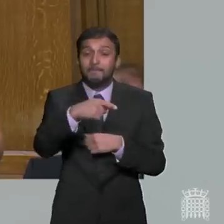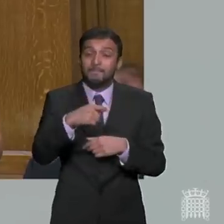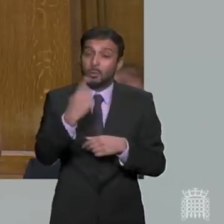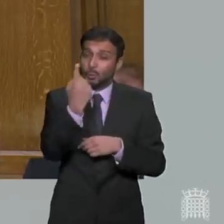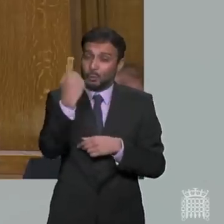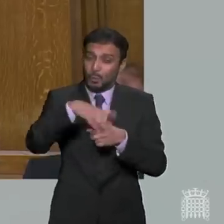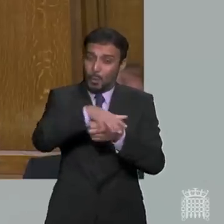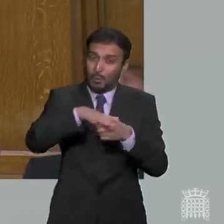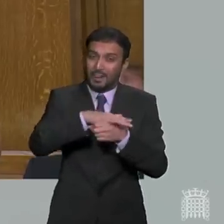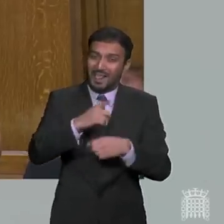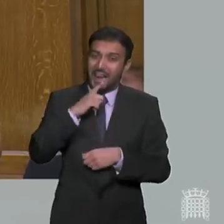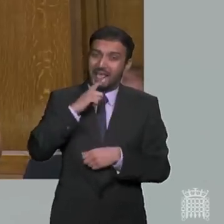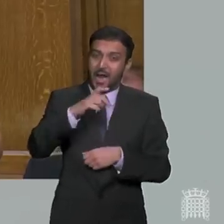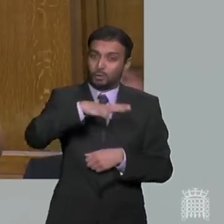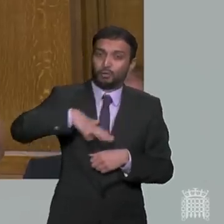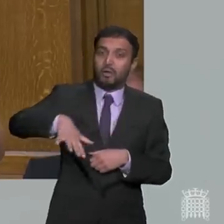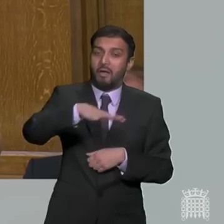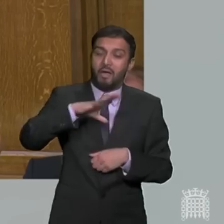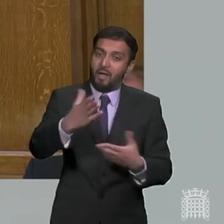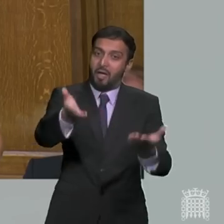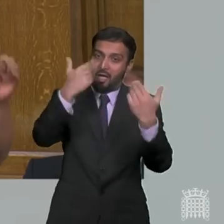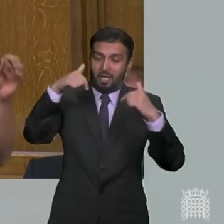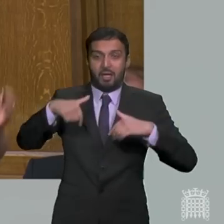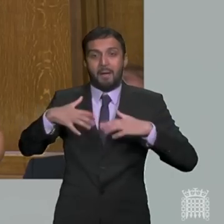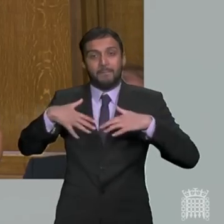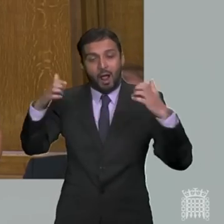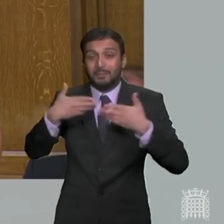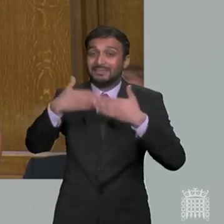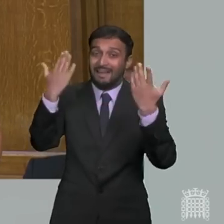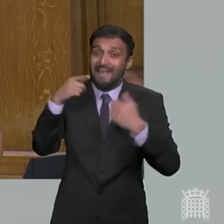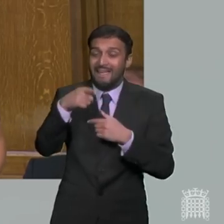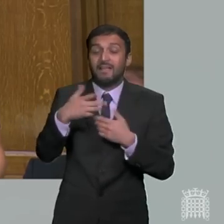supporting our proud history and bright future by levelling up what we consider to be the best county?